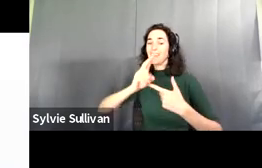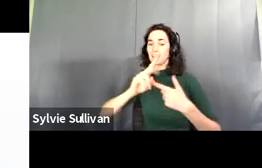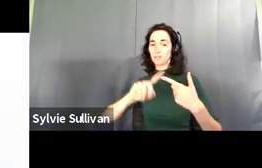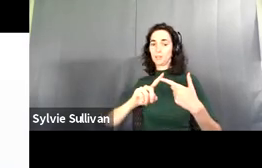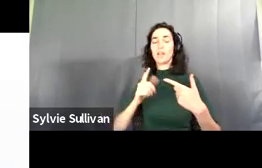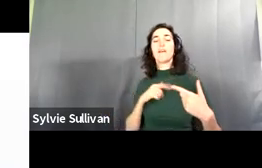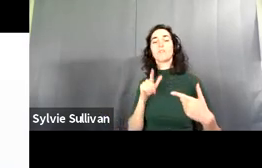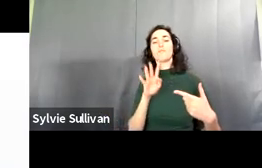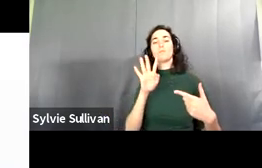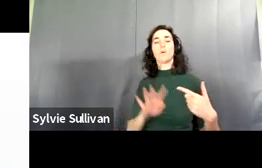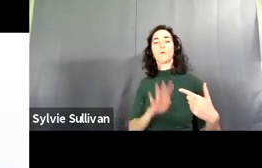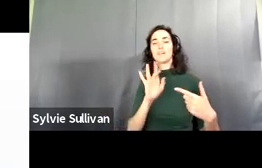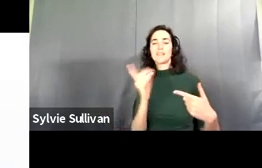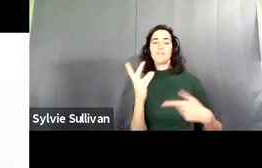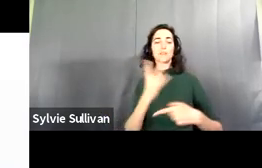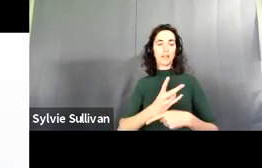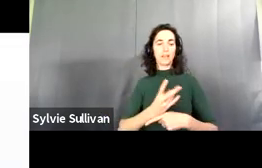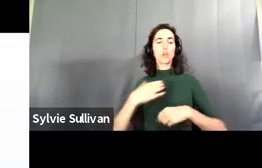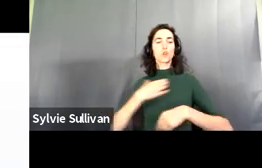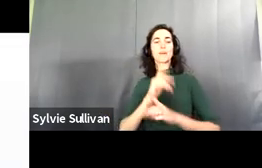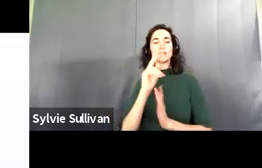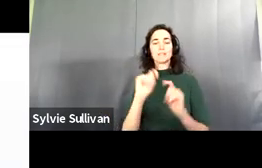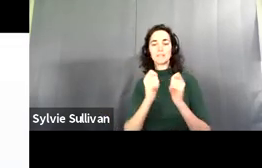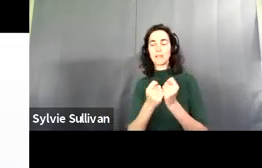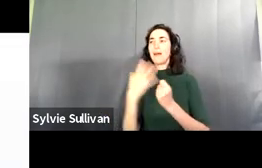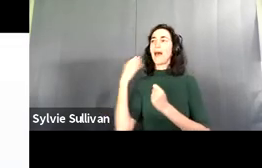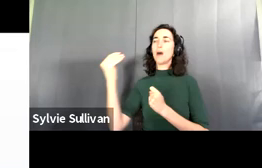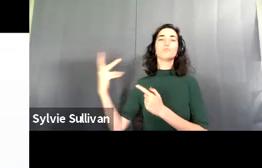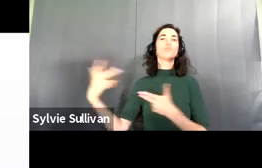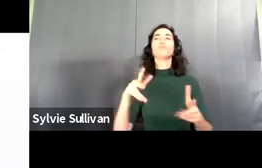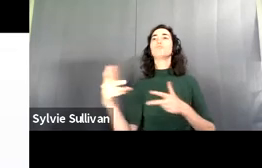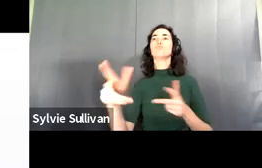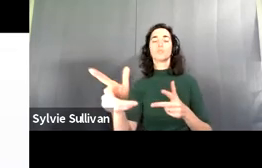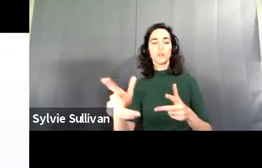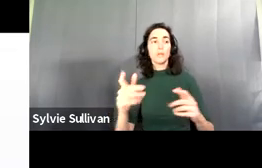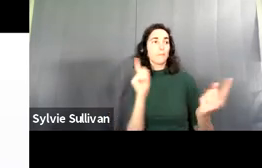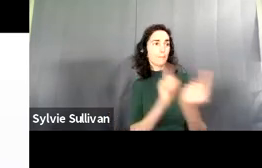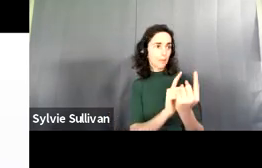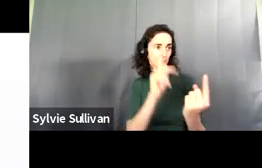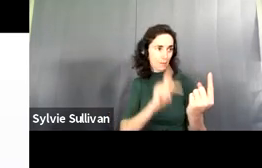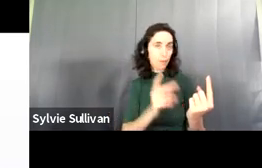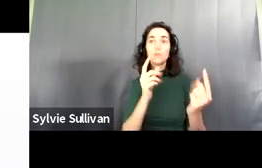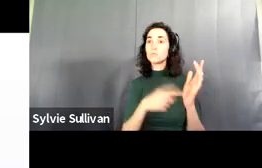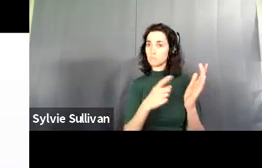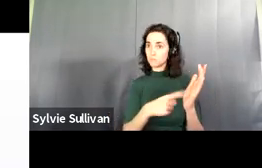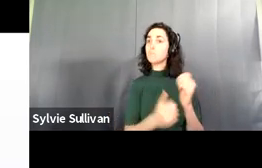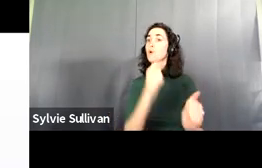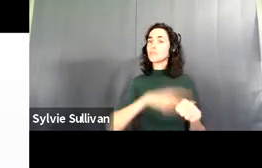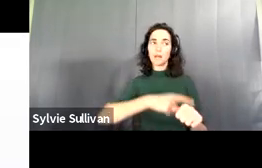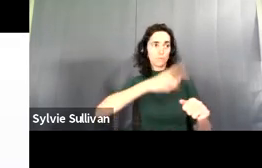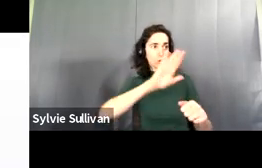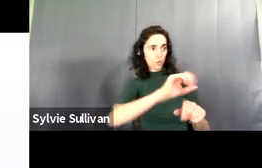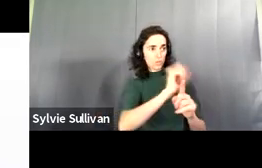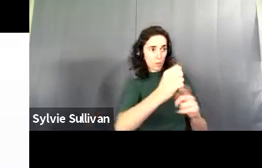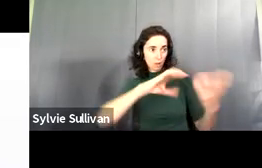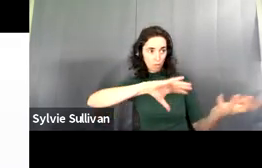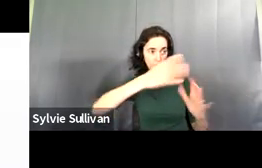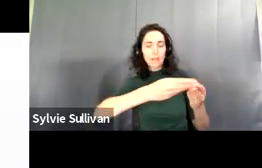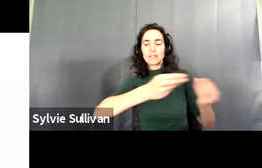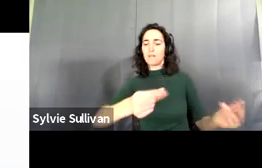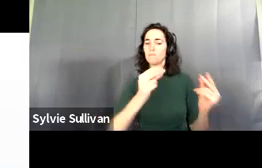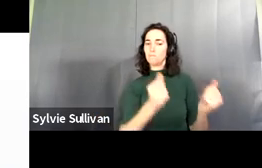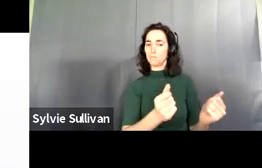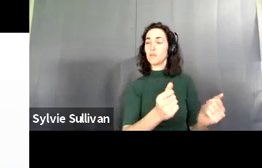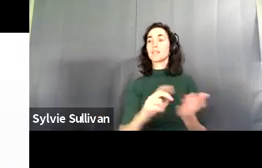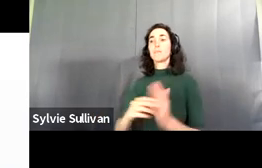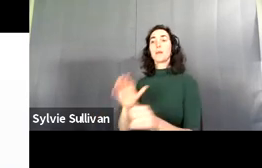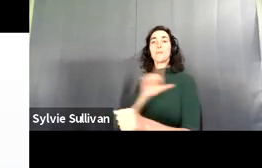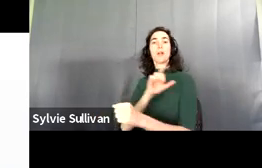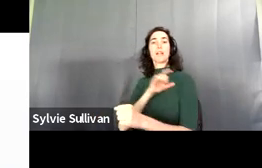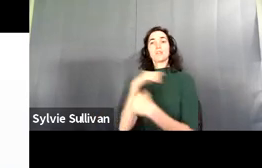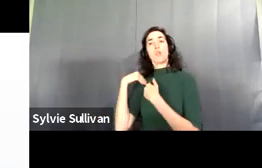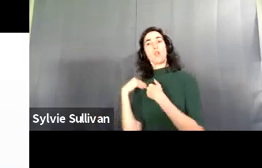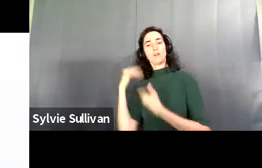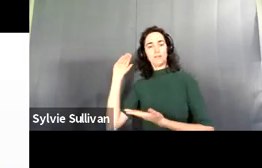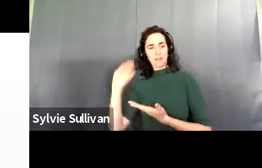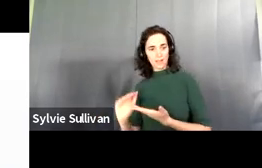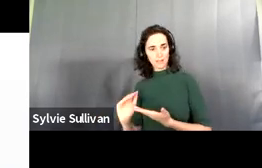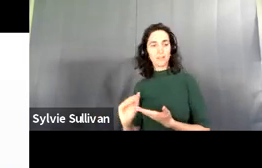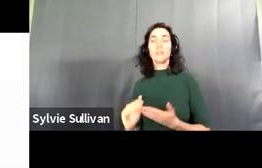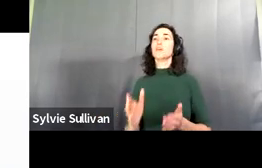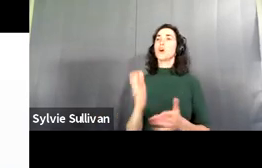that work in the streets meeting people where they are, and for the majority resolving their crisis right that dispatched by the call center hub. They lessen the burden on local police and reduce the stigma that some feel when a uniformed officer knocks